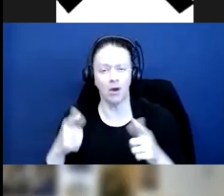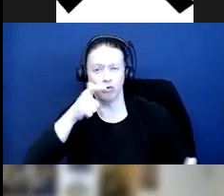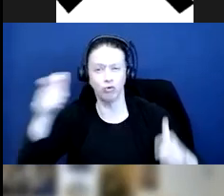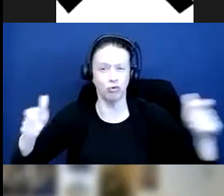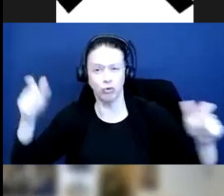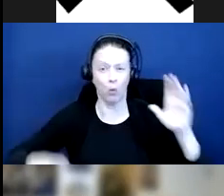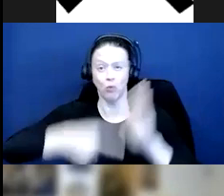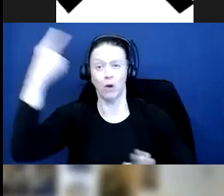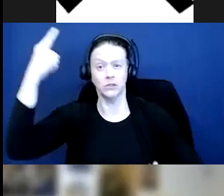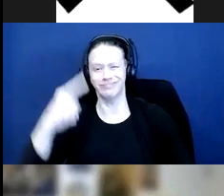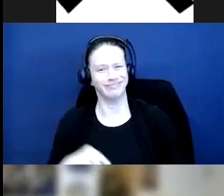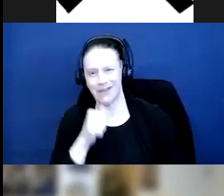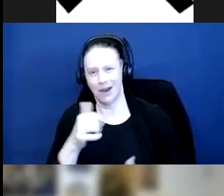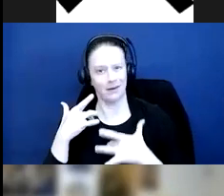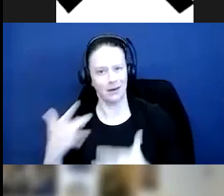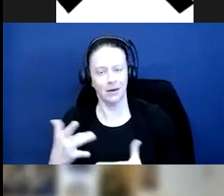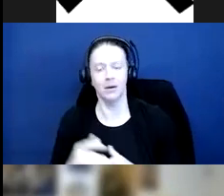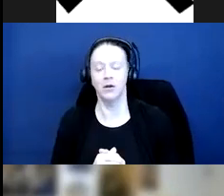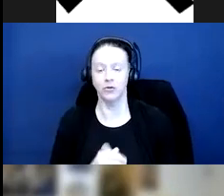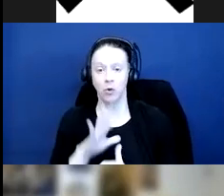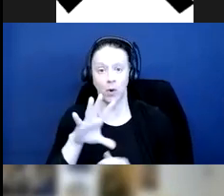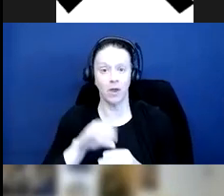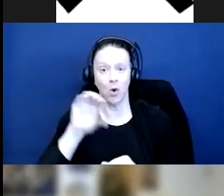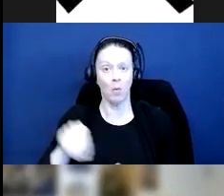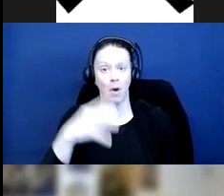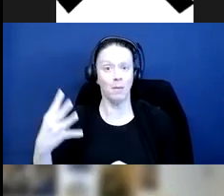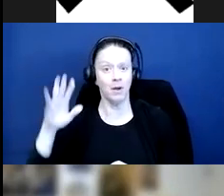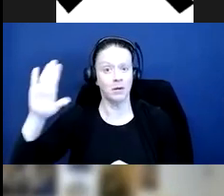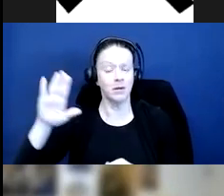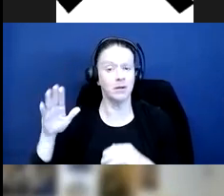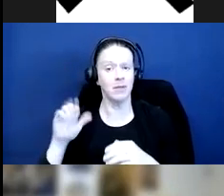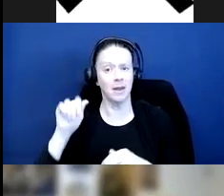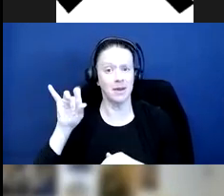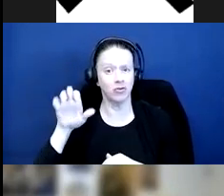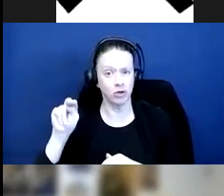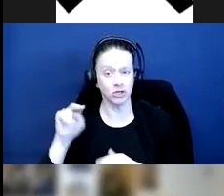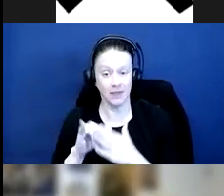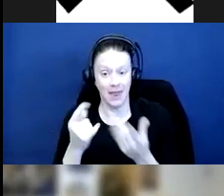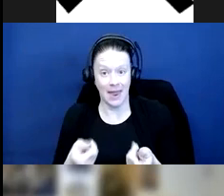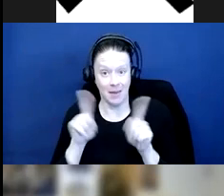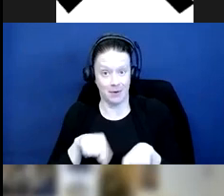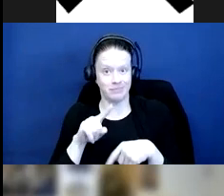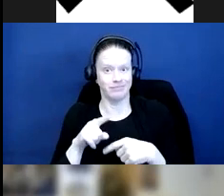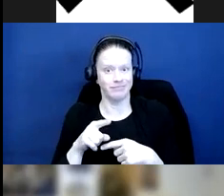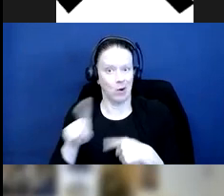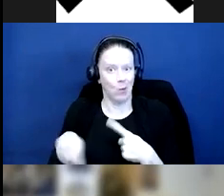that happened in the Obama administration, which happened to be when I was at the Oregon Health Authority,